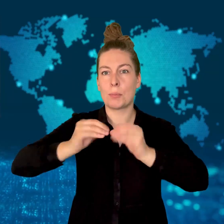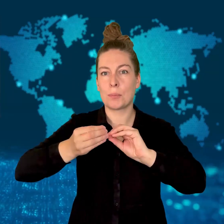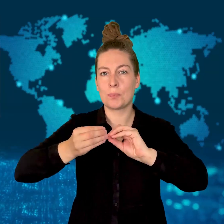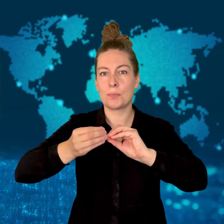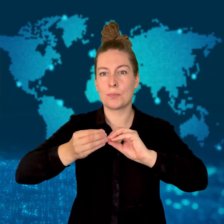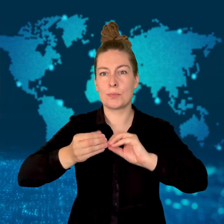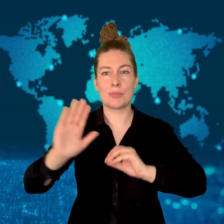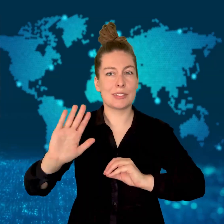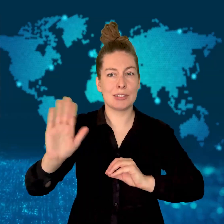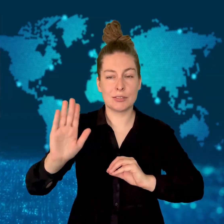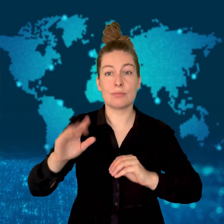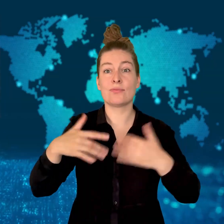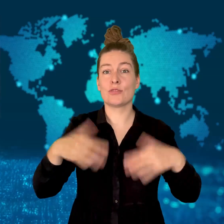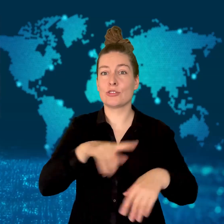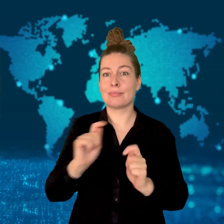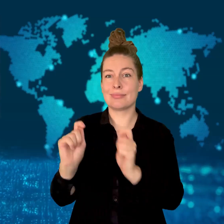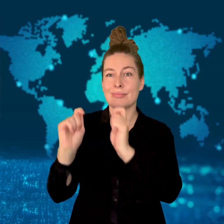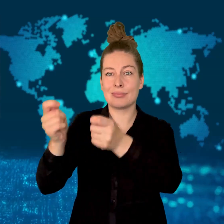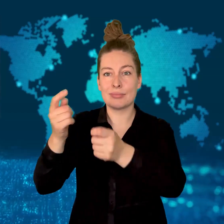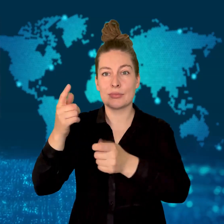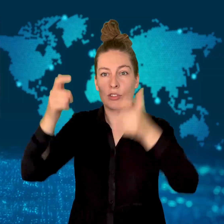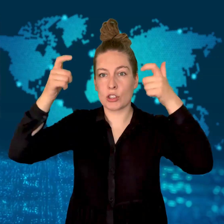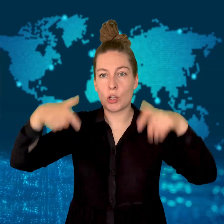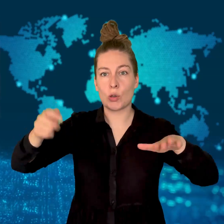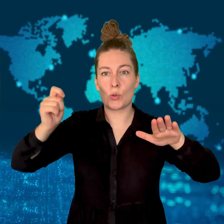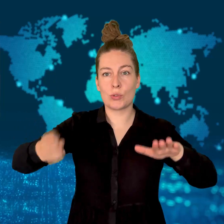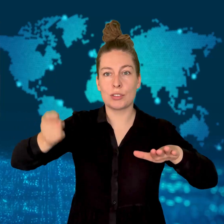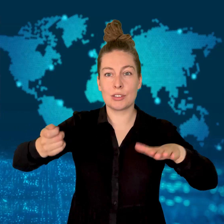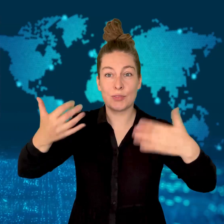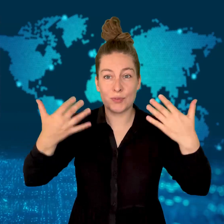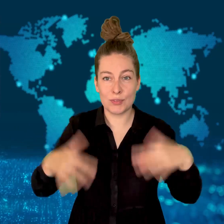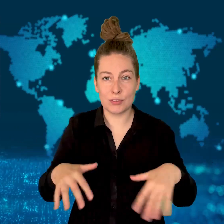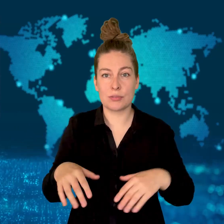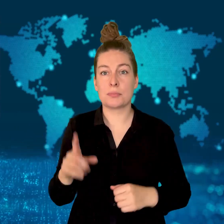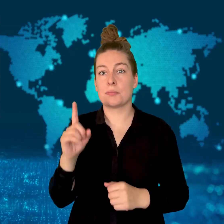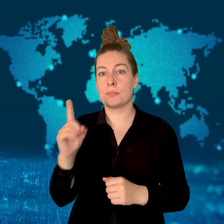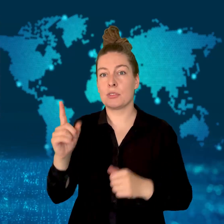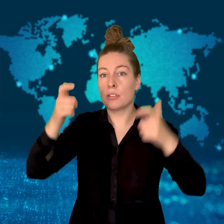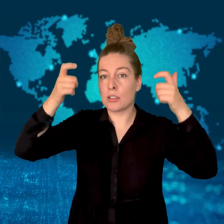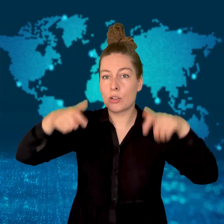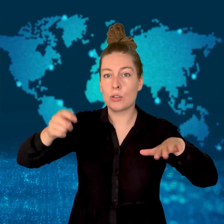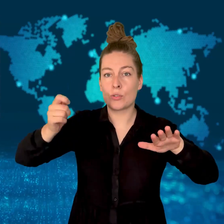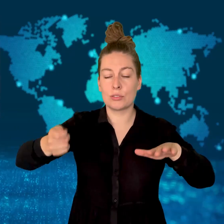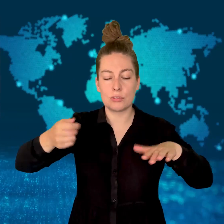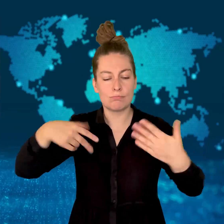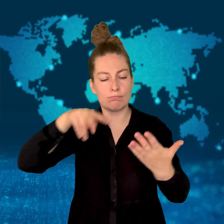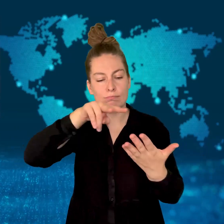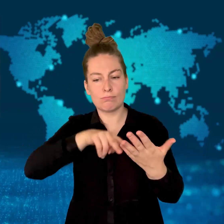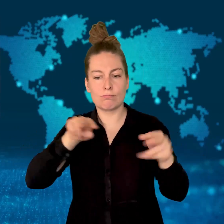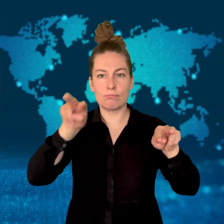The court sided with the festival organizers and ruled that